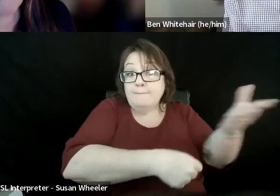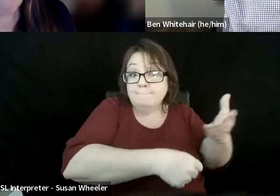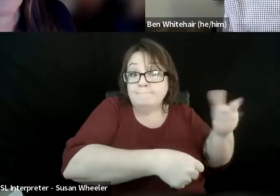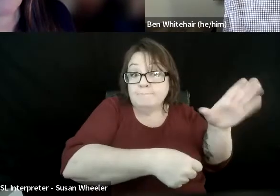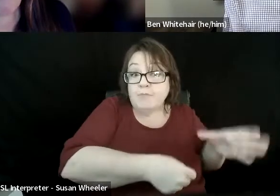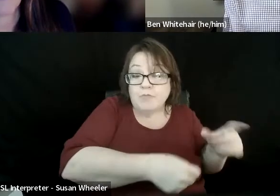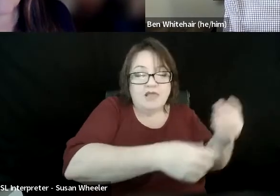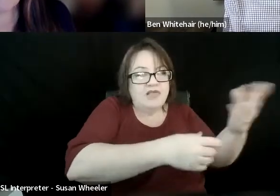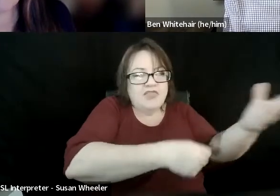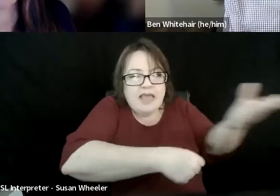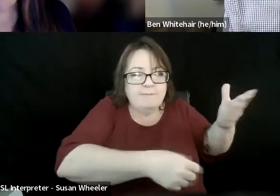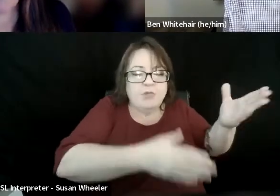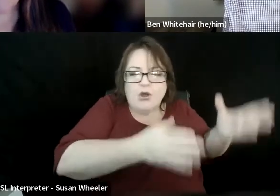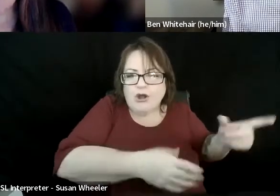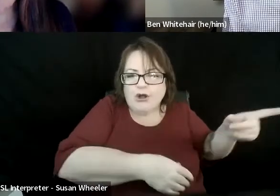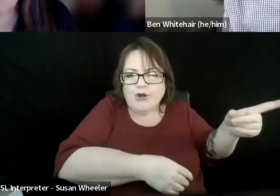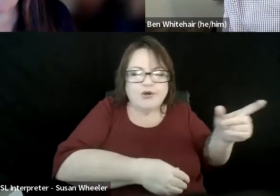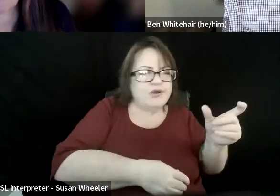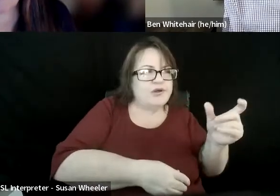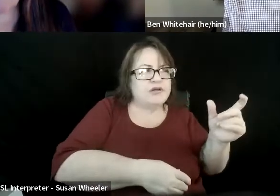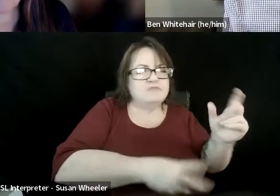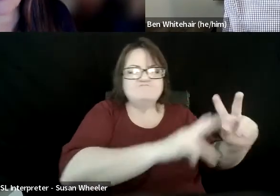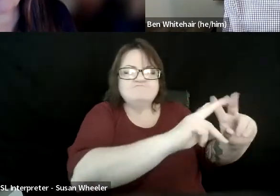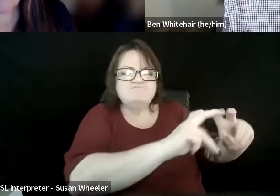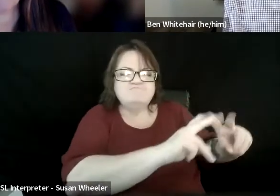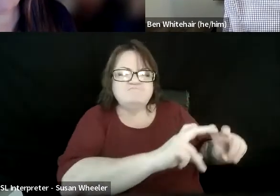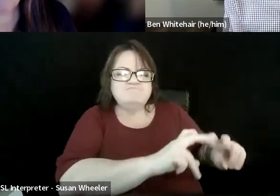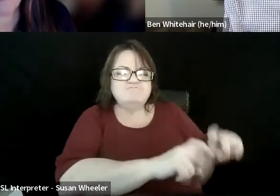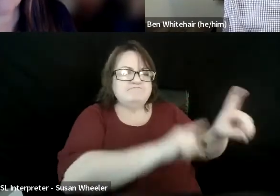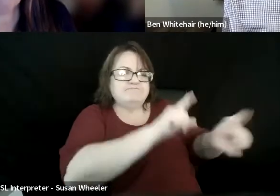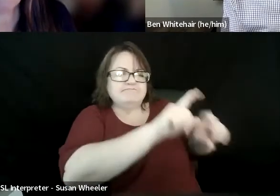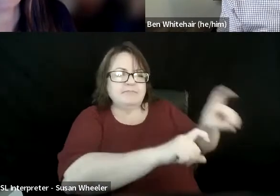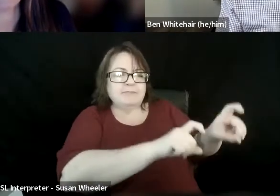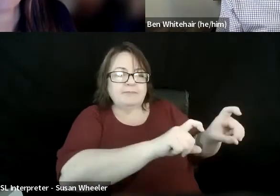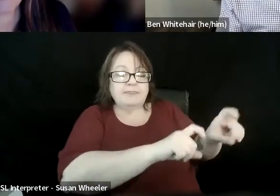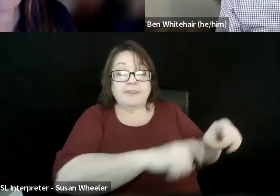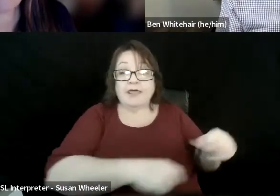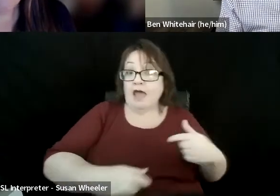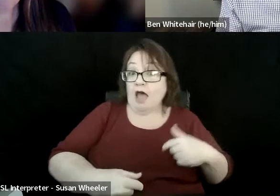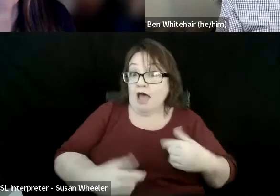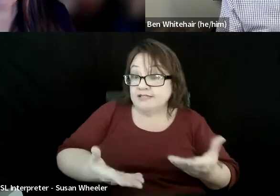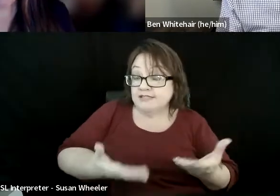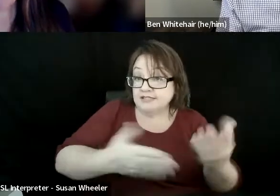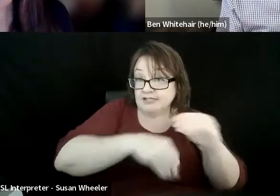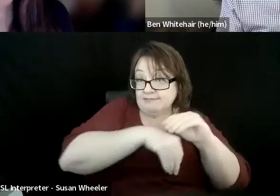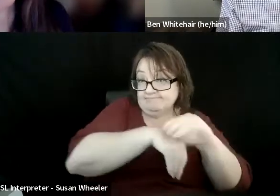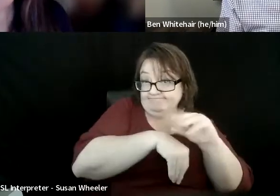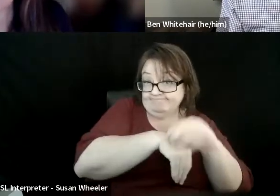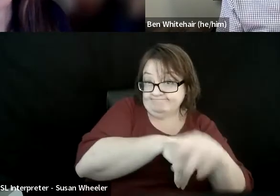the way things work at that particular station, so, I always suggest, you know, it may be the union,